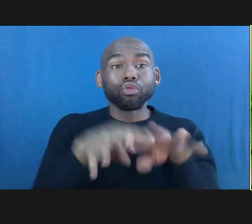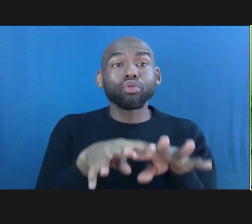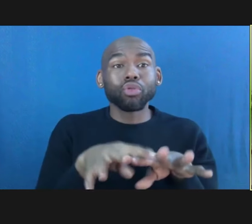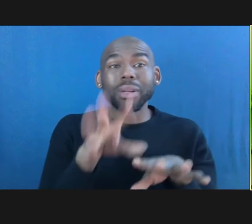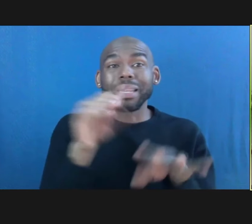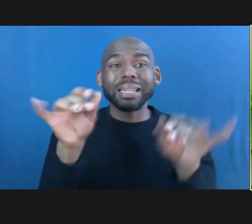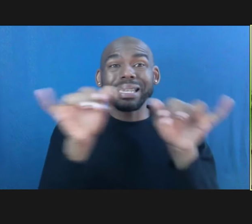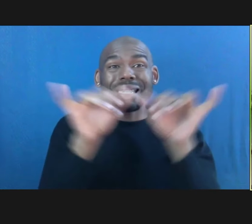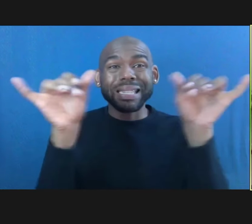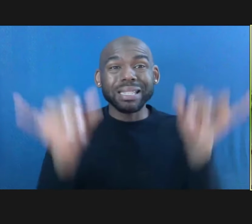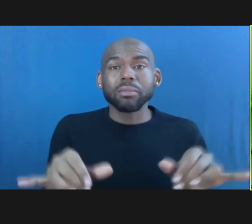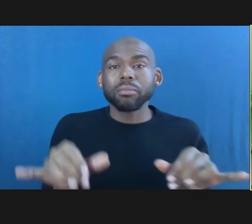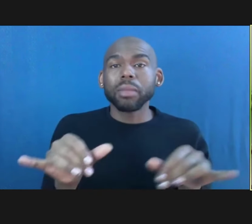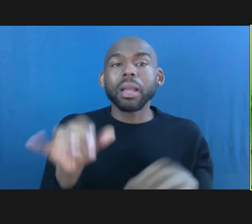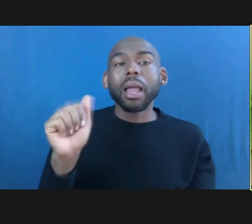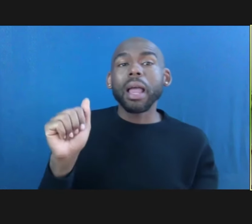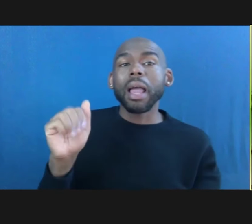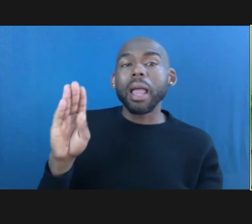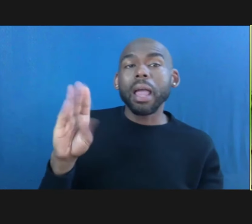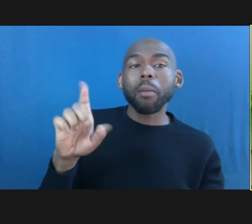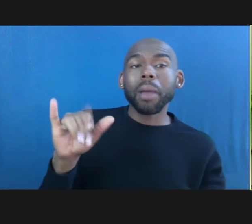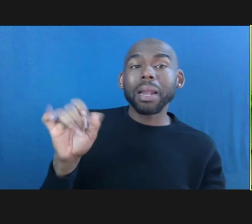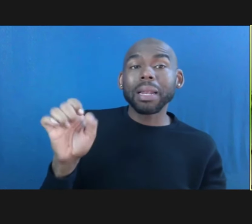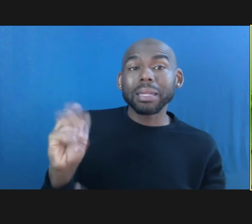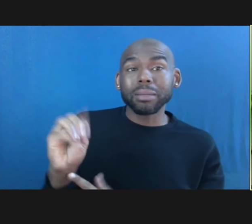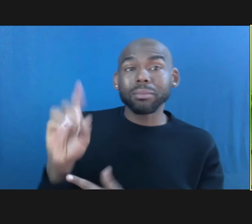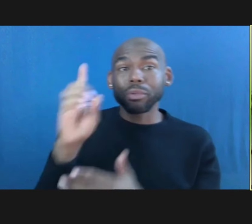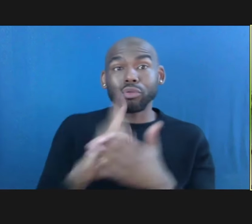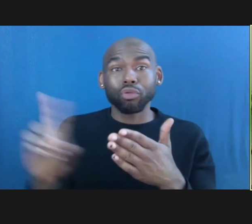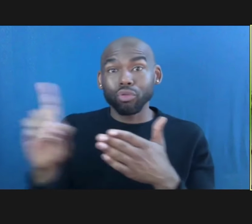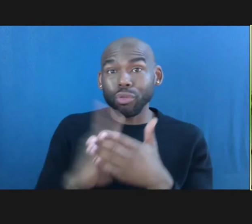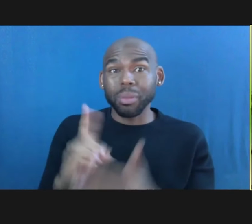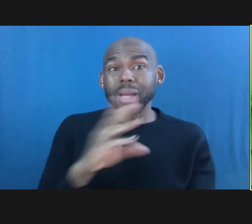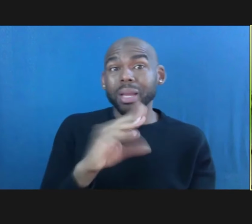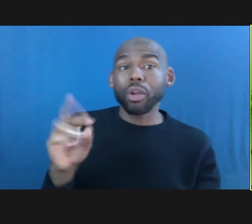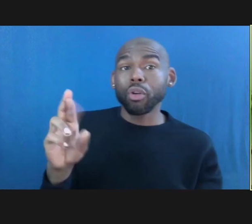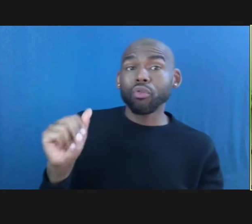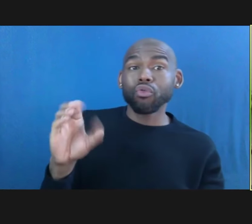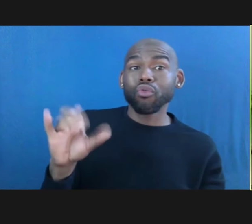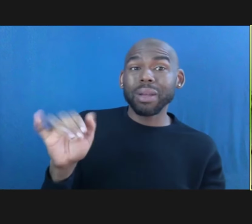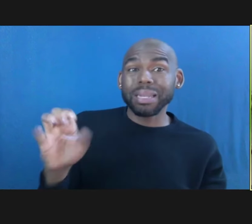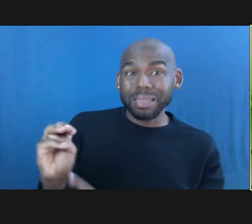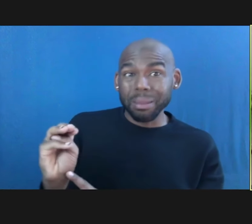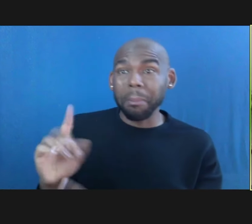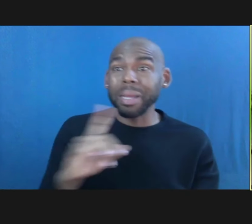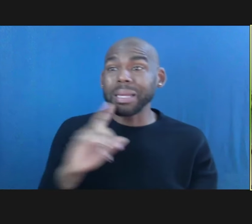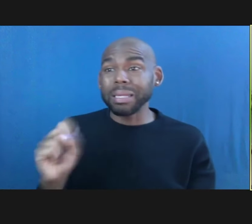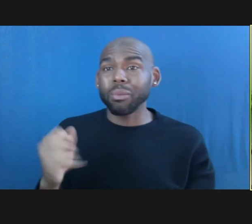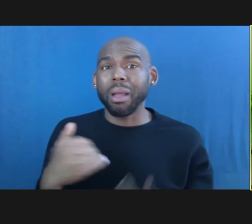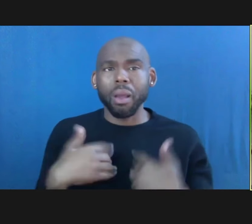the ableism and discrimination and racism were. So we had a really in-depth conversation